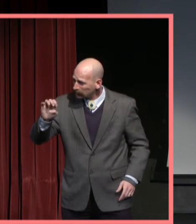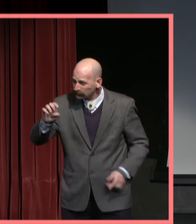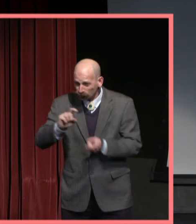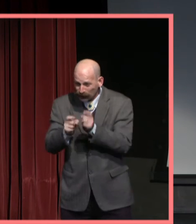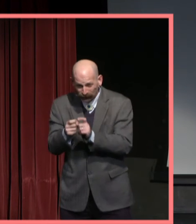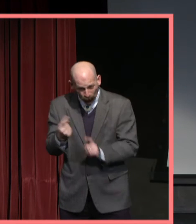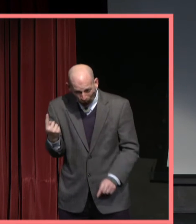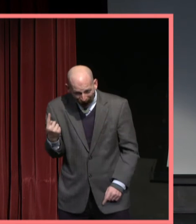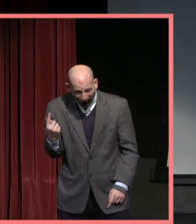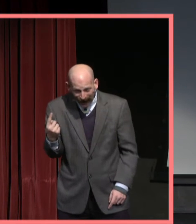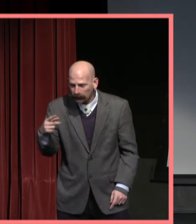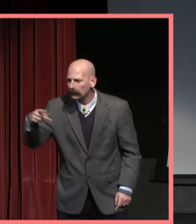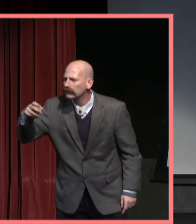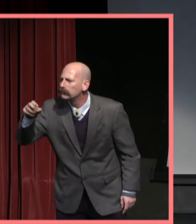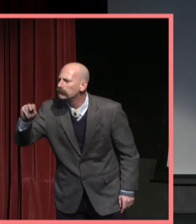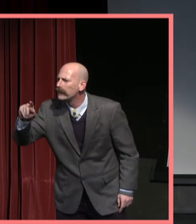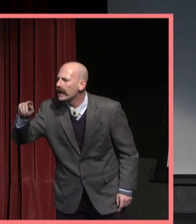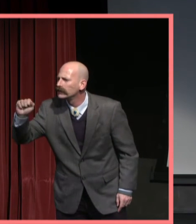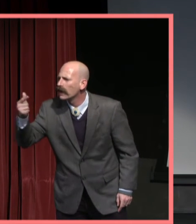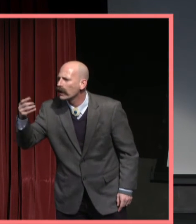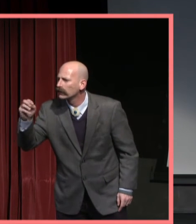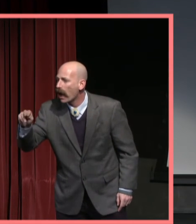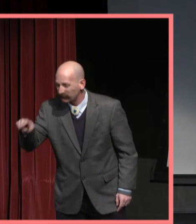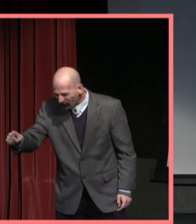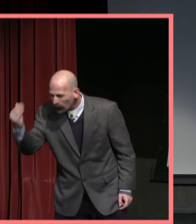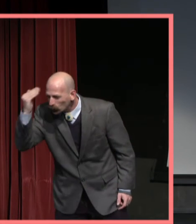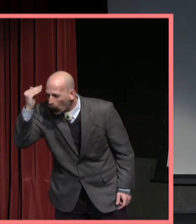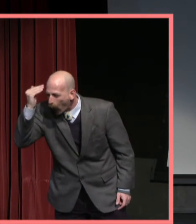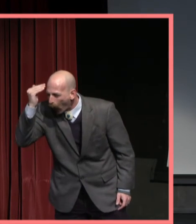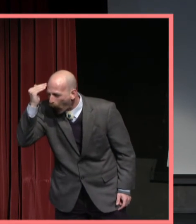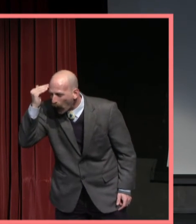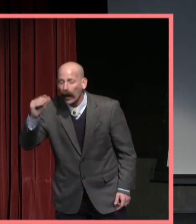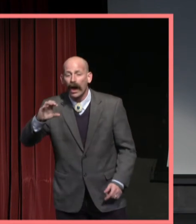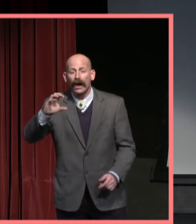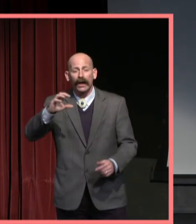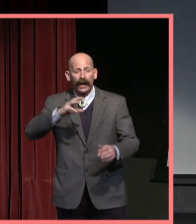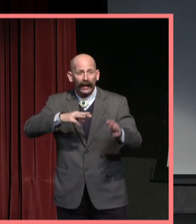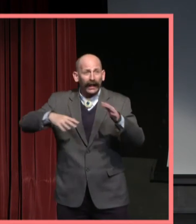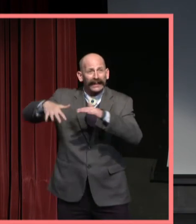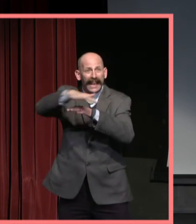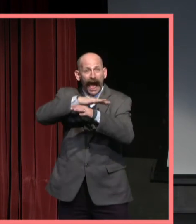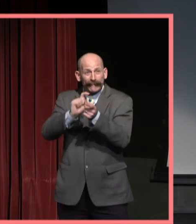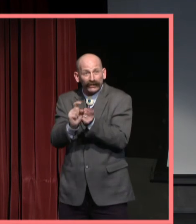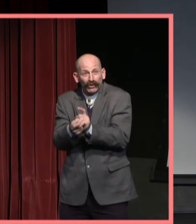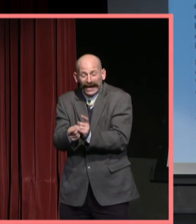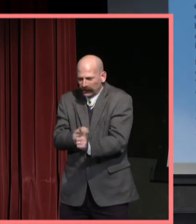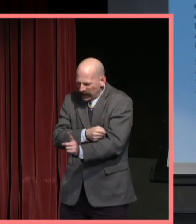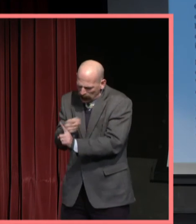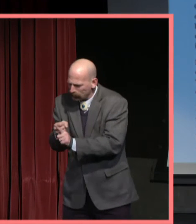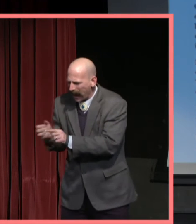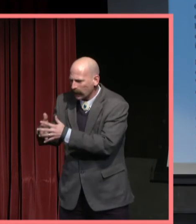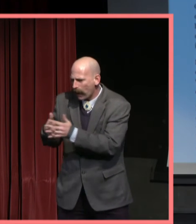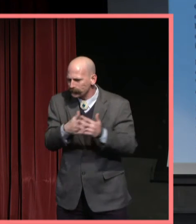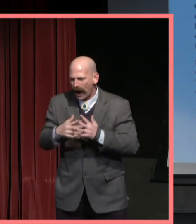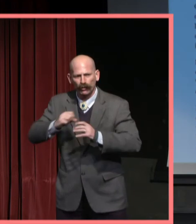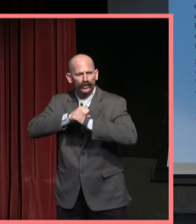that climate change is a real threat to American security. So we have to convince the rest of the world.